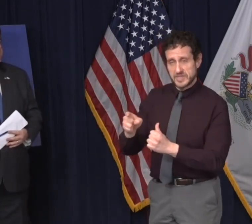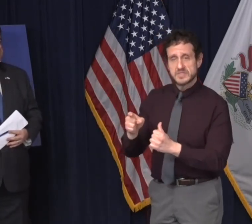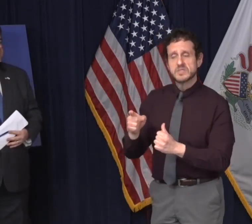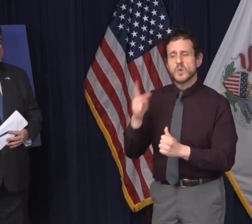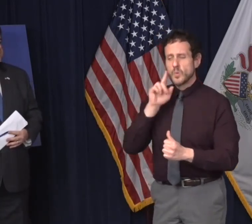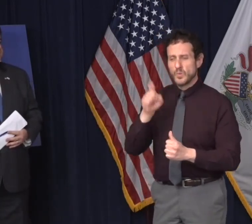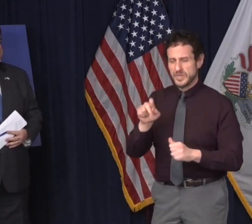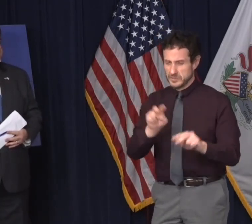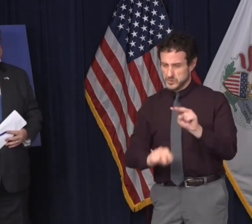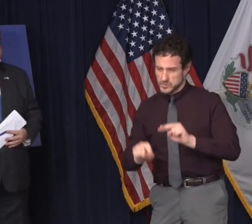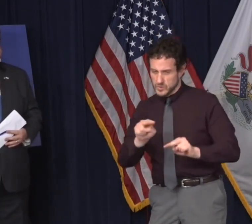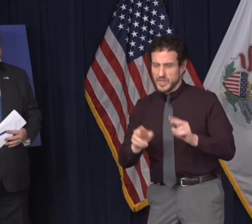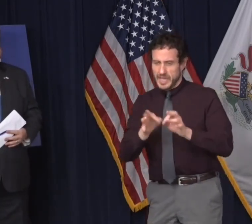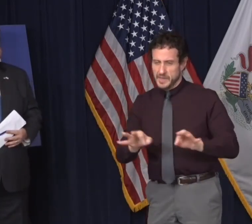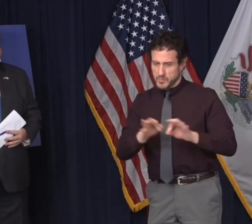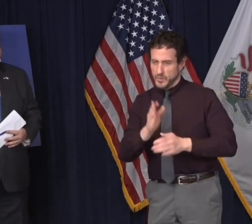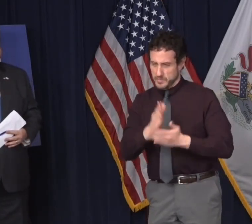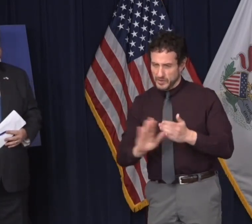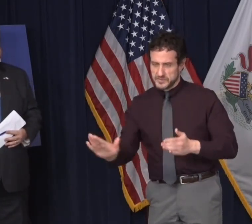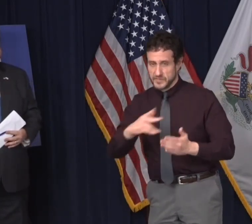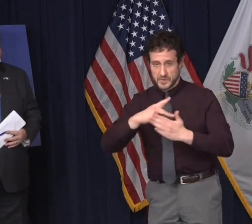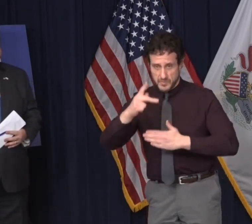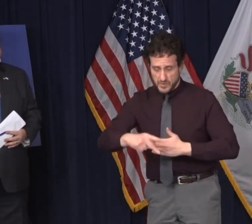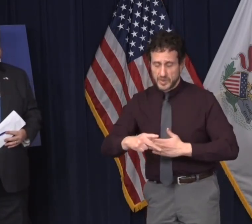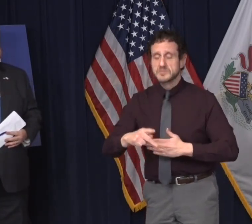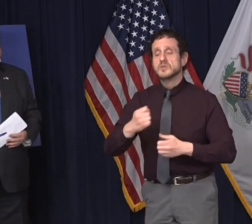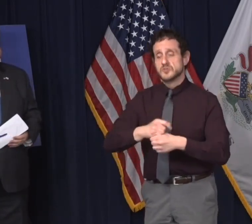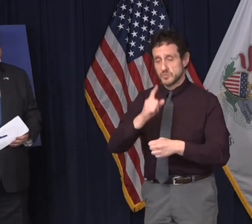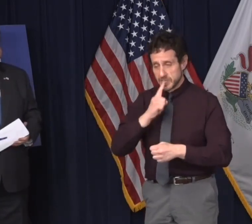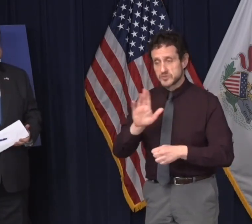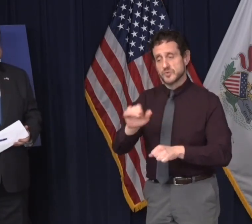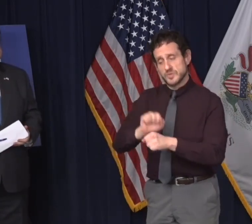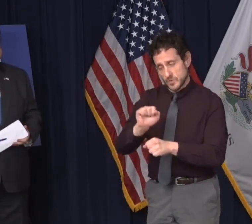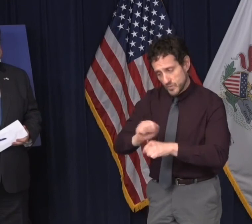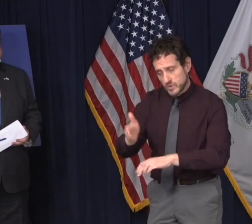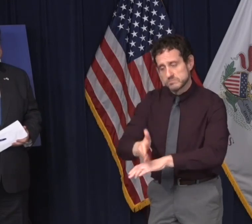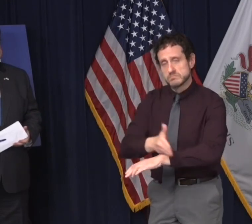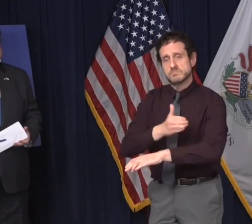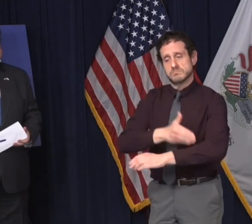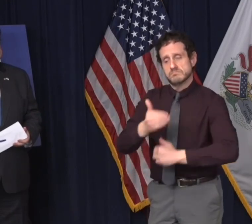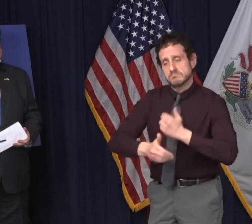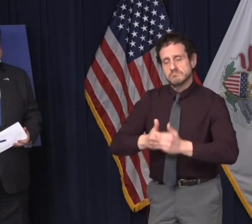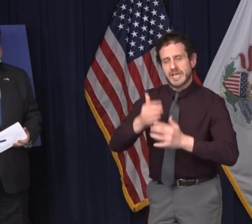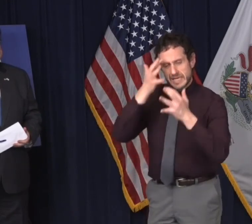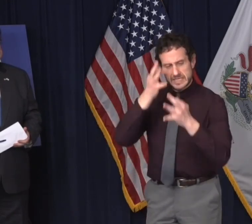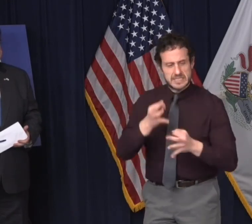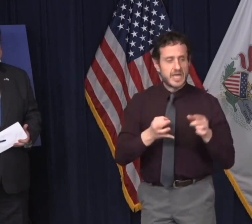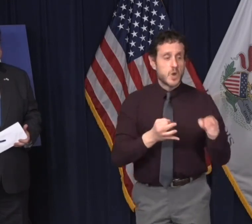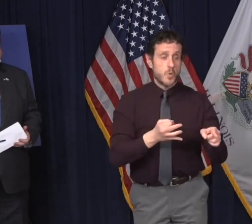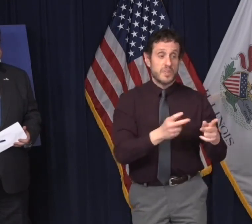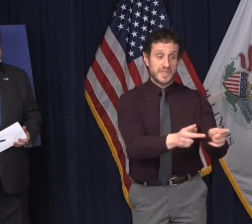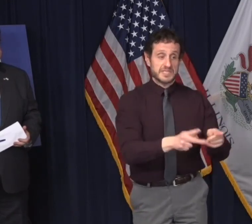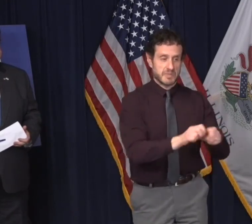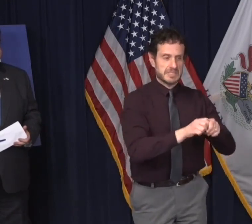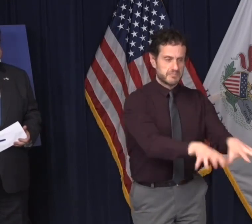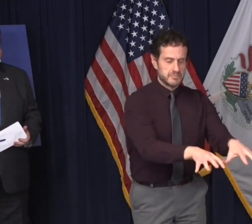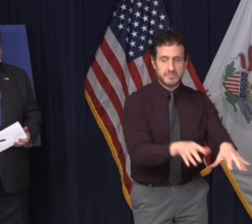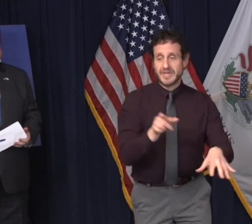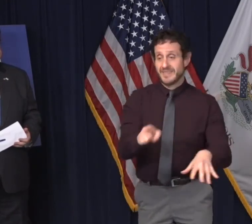LABORATORY CASE DATA AND ONGOING MONITORING WILL BE NEEDED. PUBLIC AGENCIES WILL NEED TO MONITOR FOR KEY PERFORMANCE AND